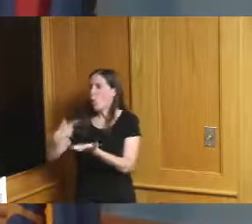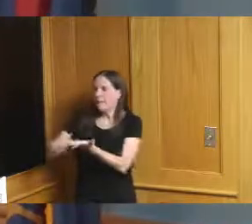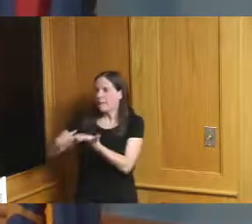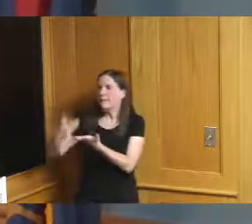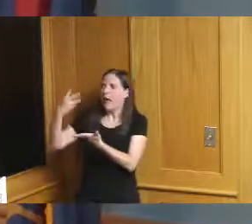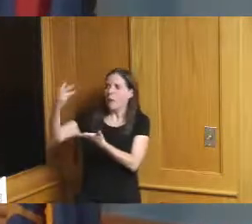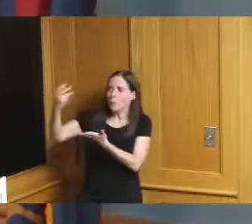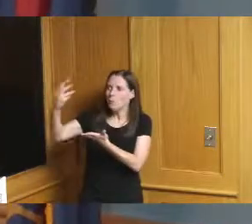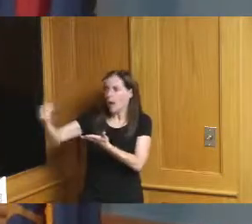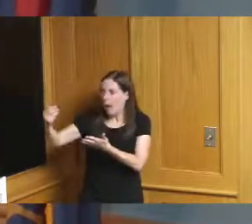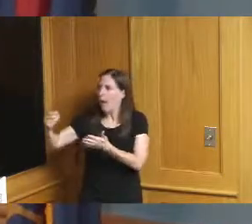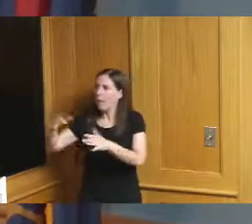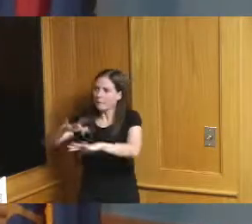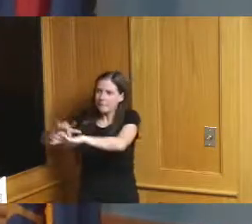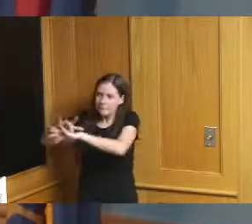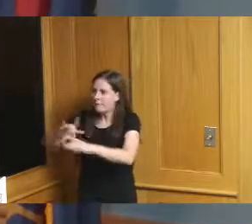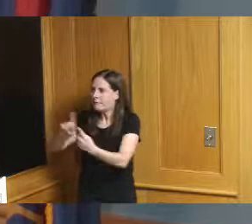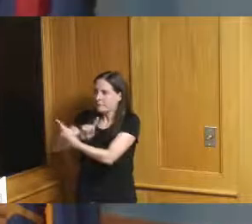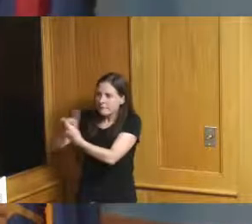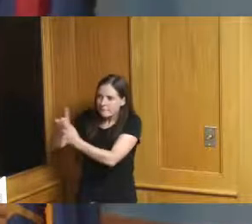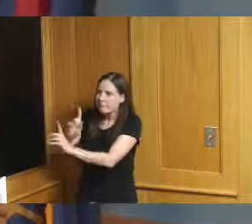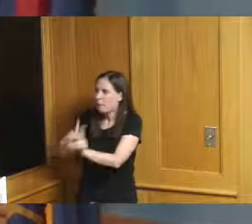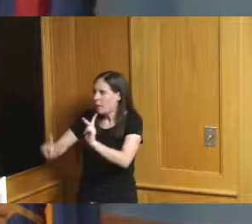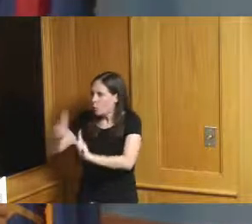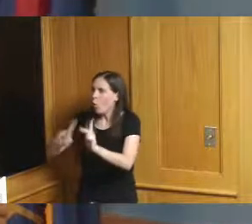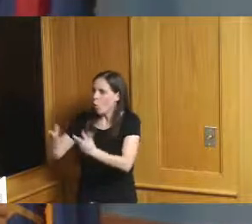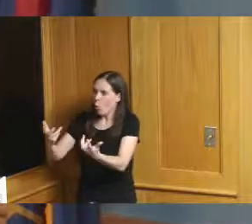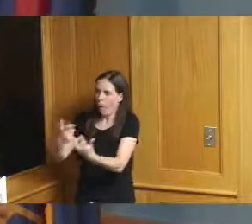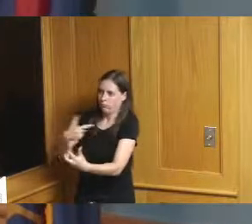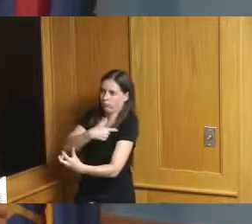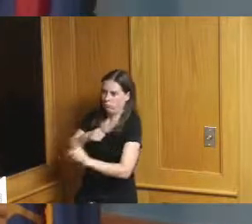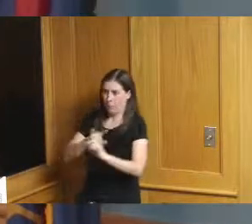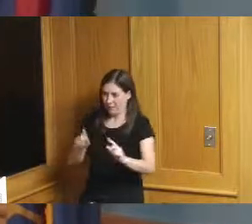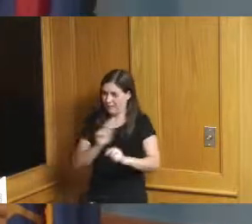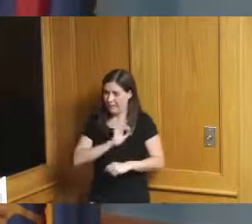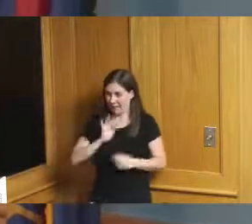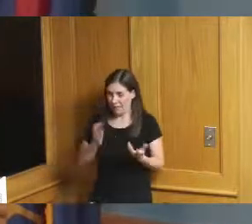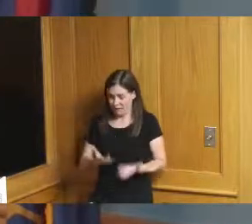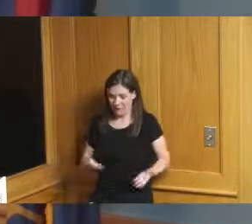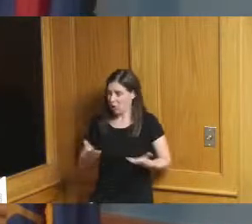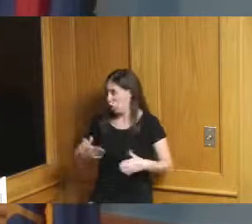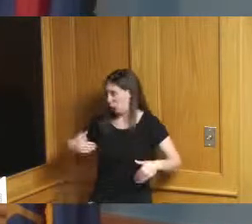to do it but we want to do there are some staff here that have not been vaccinated so including at